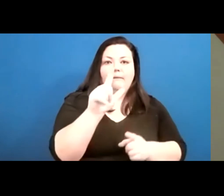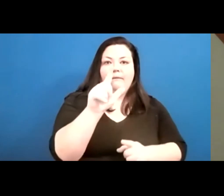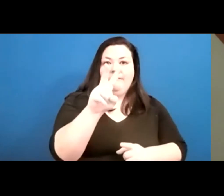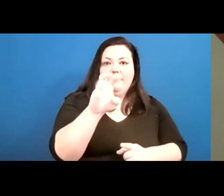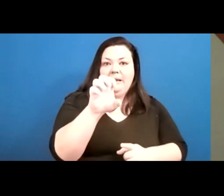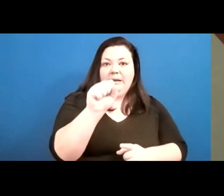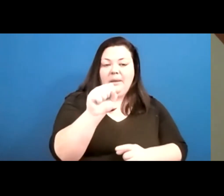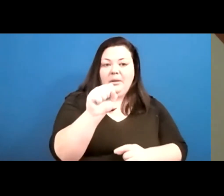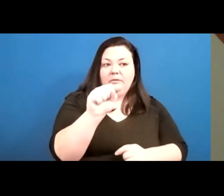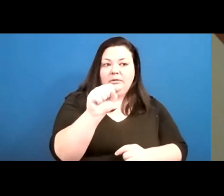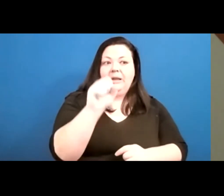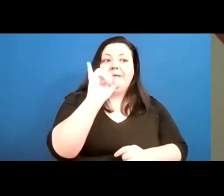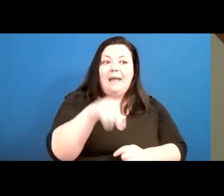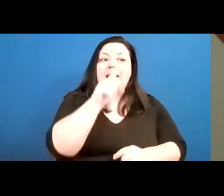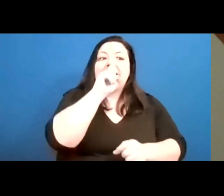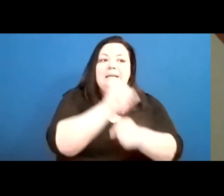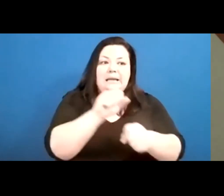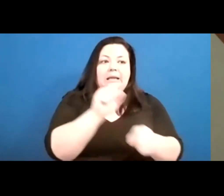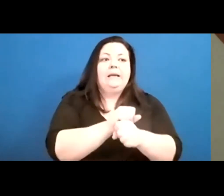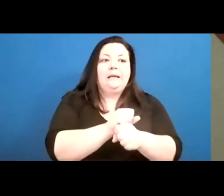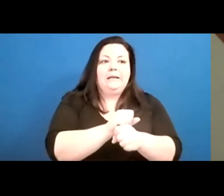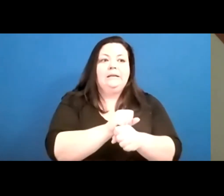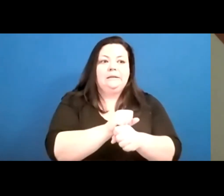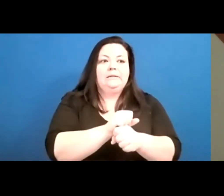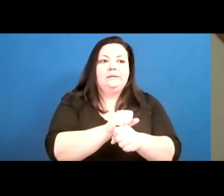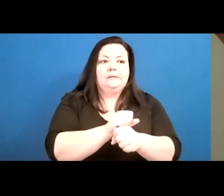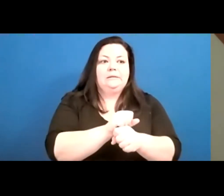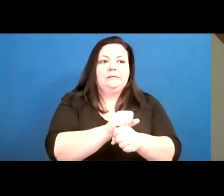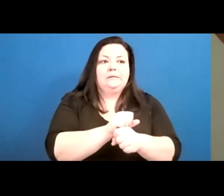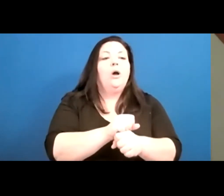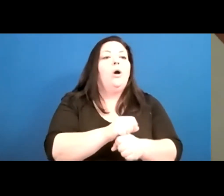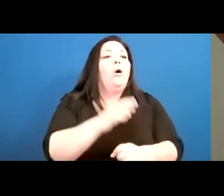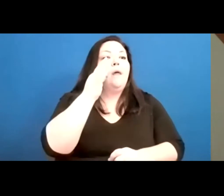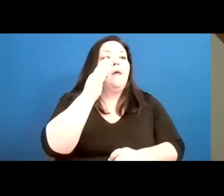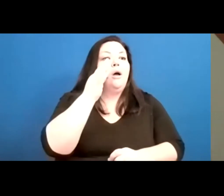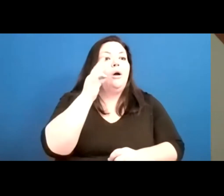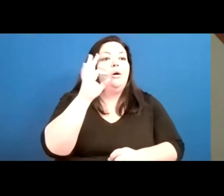and that is, in fact, the Tolkien high fantasy plural of the word "milf,"